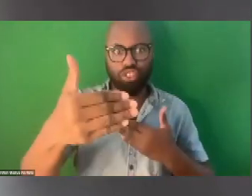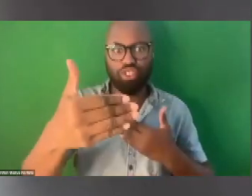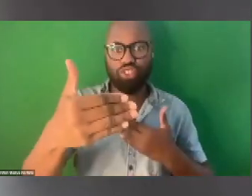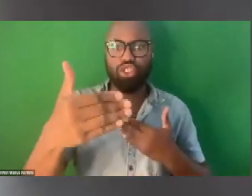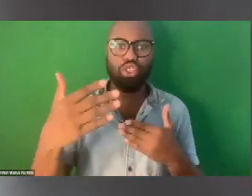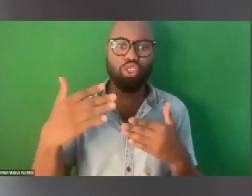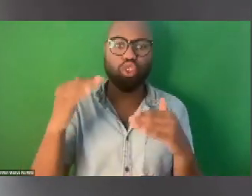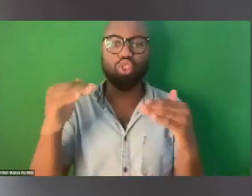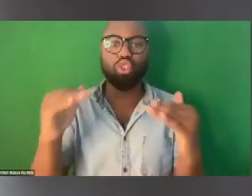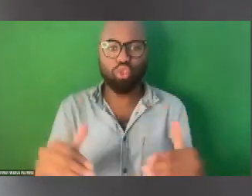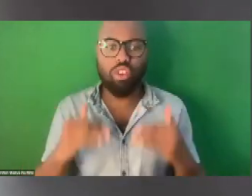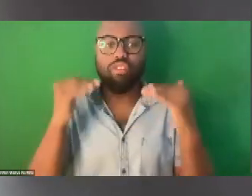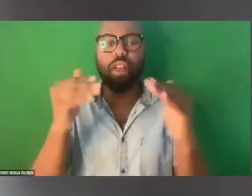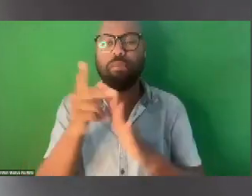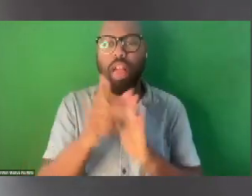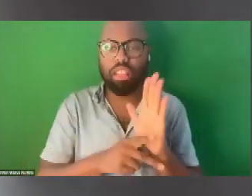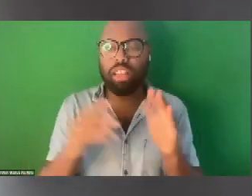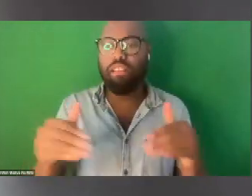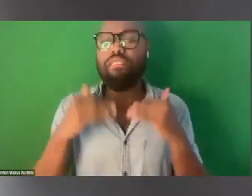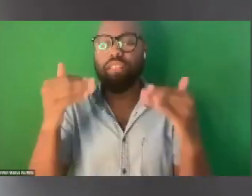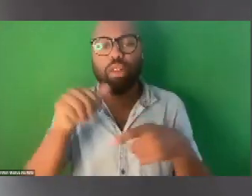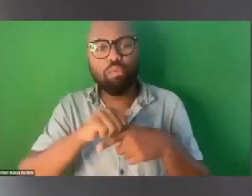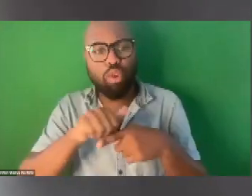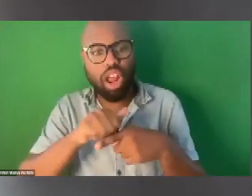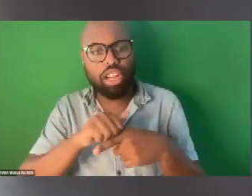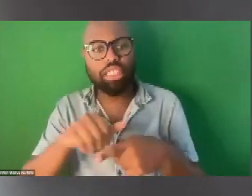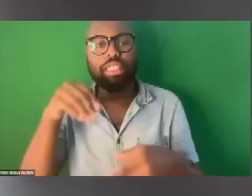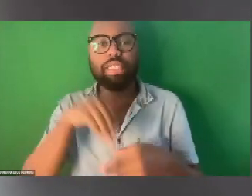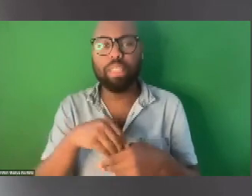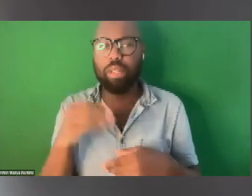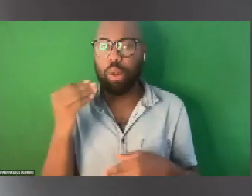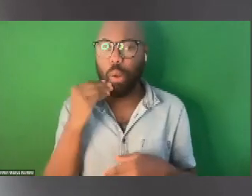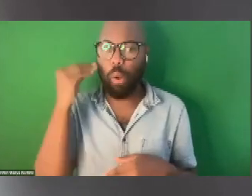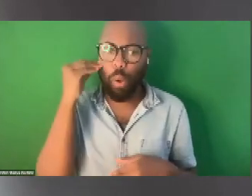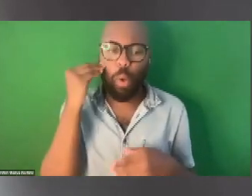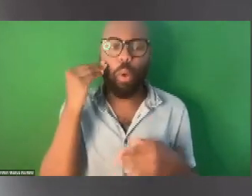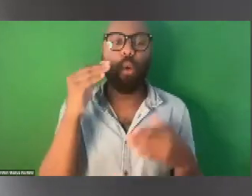to advance practice in home and community based services that will get us